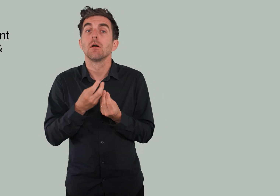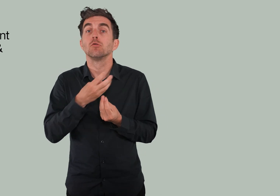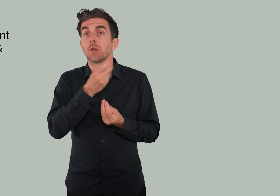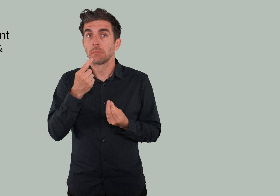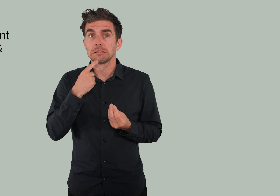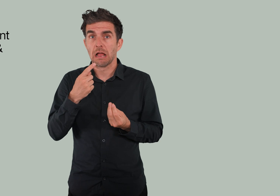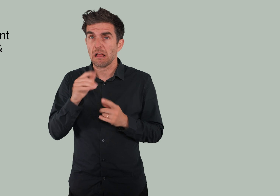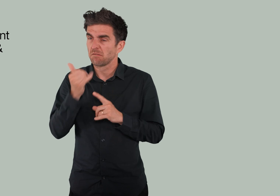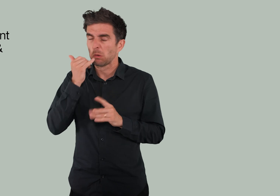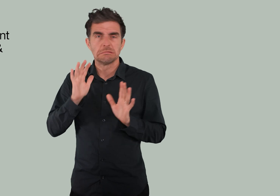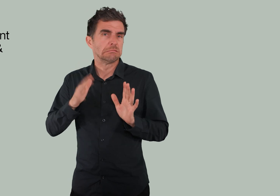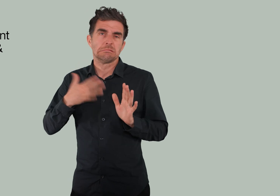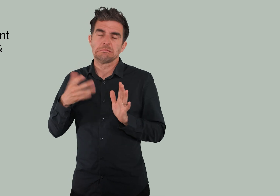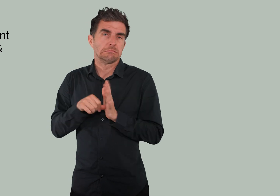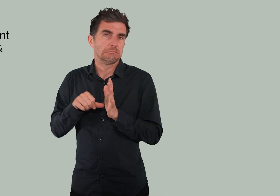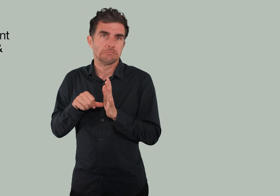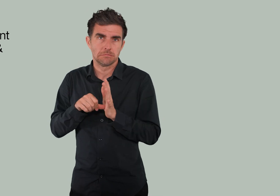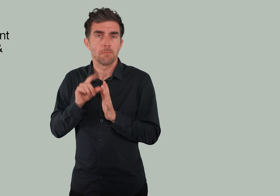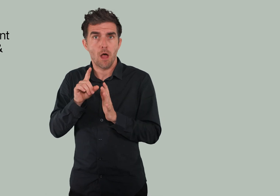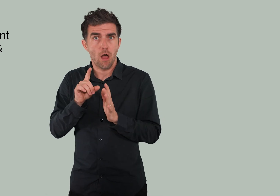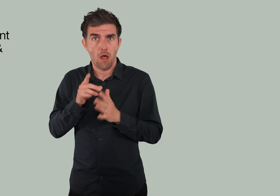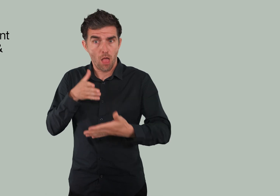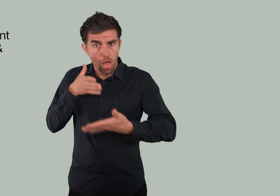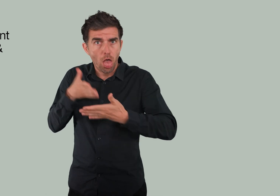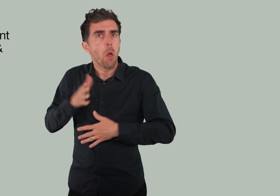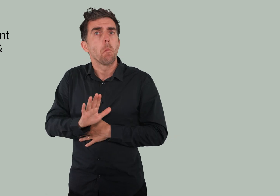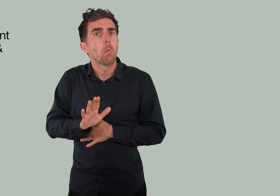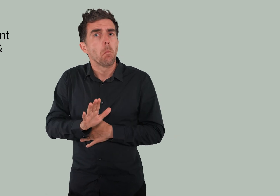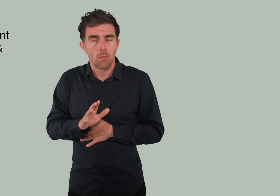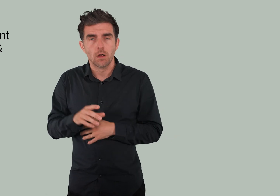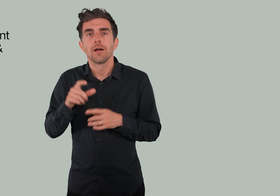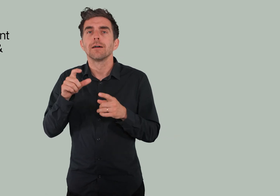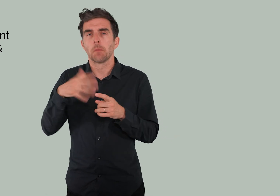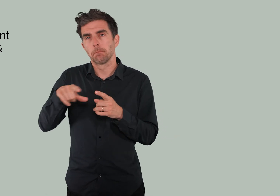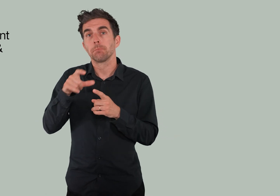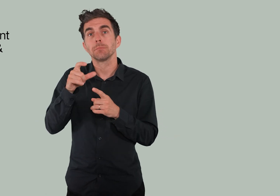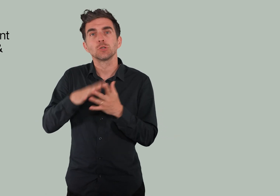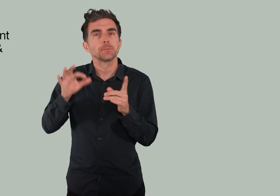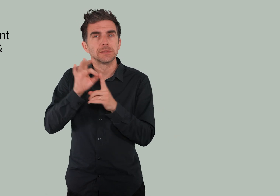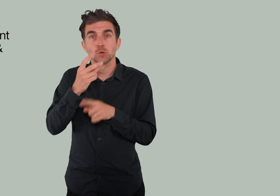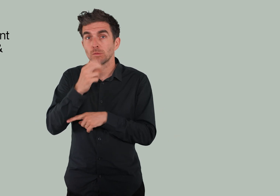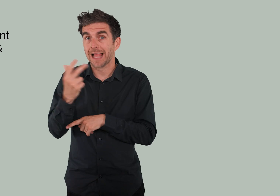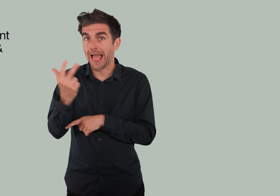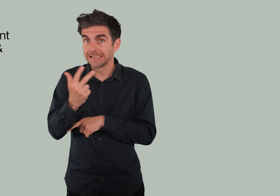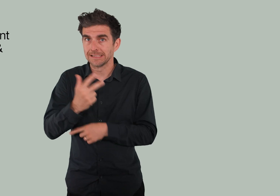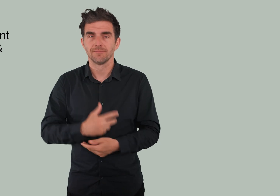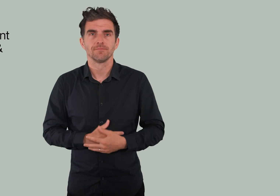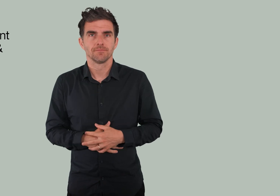some customers find using the telephone difficult, if not a significant barrier (DWP, 2018).